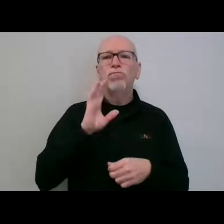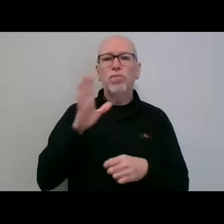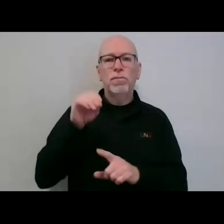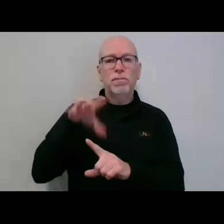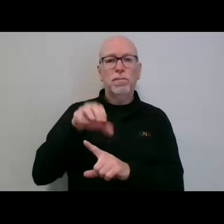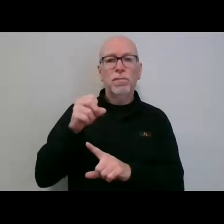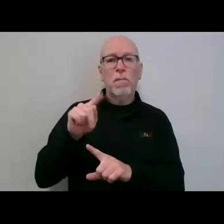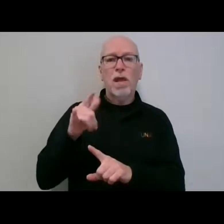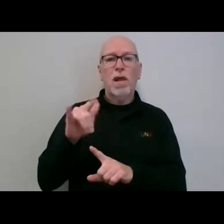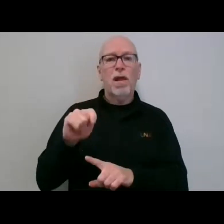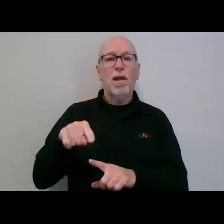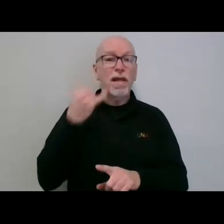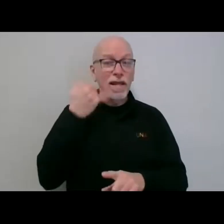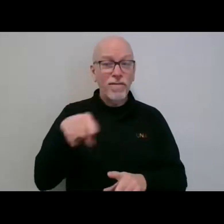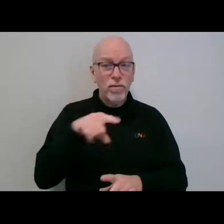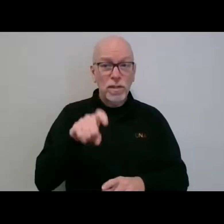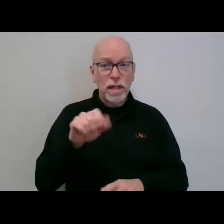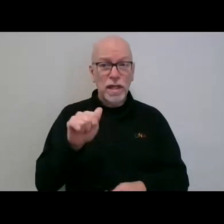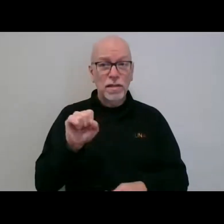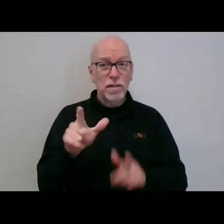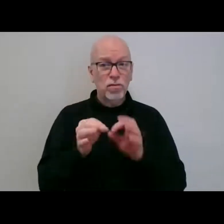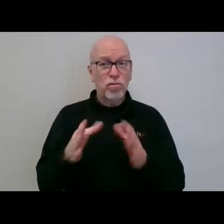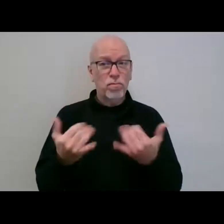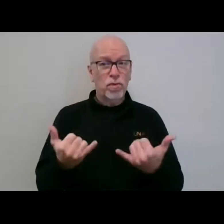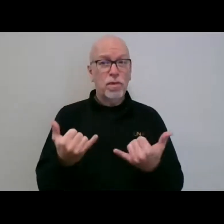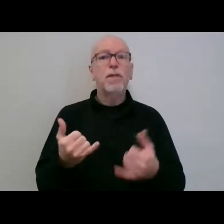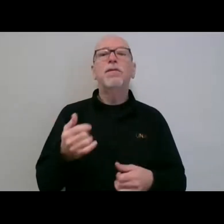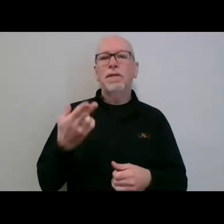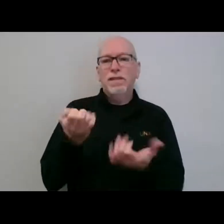so if you need an ASL interpreter today he is there.